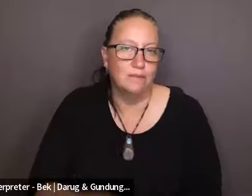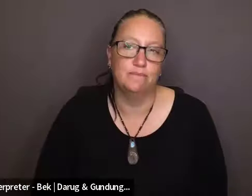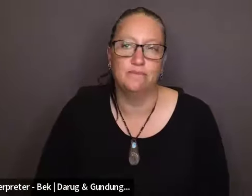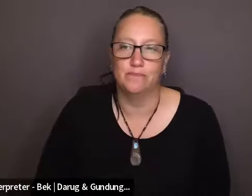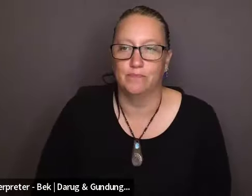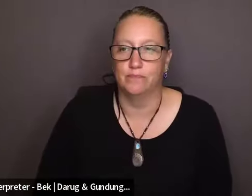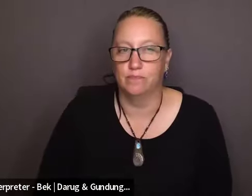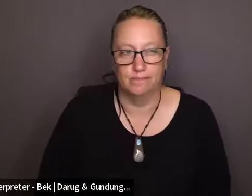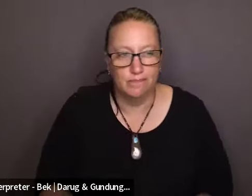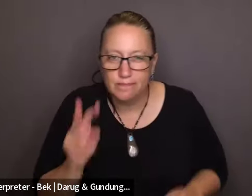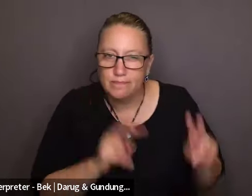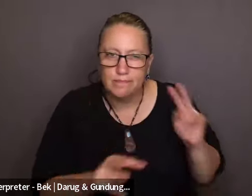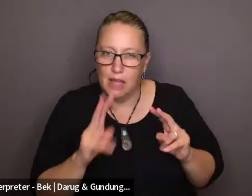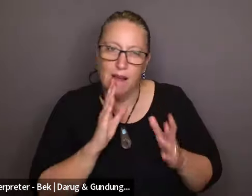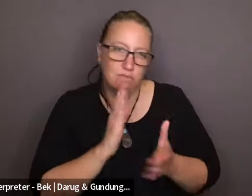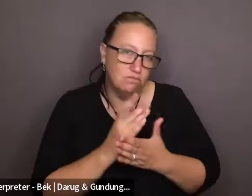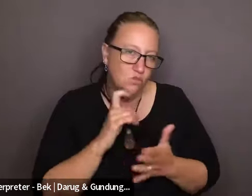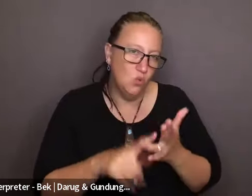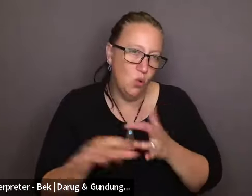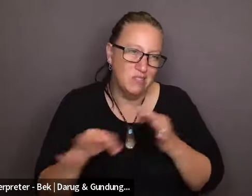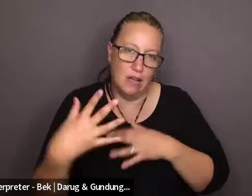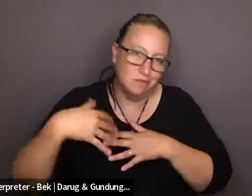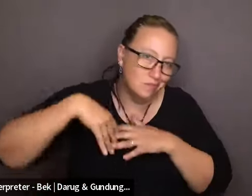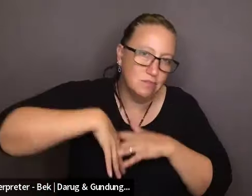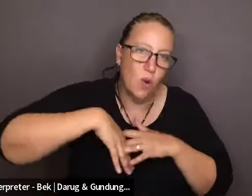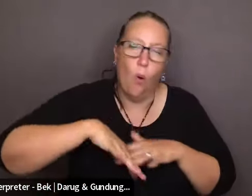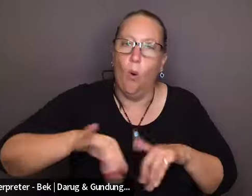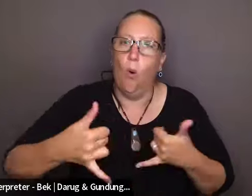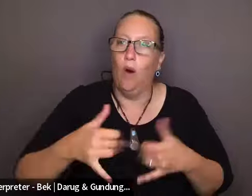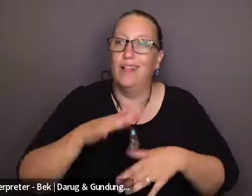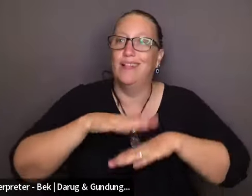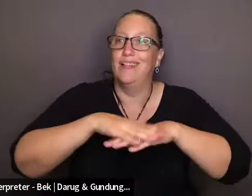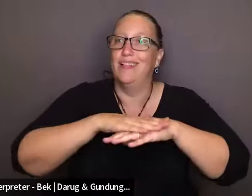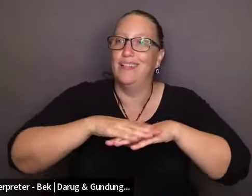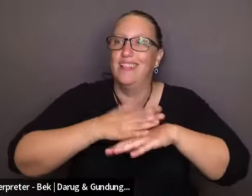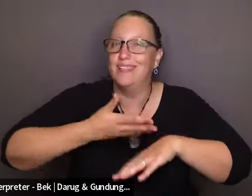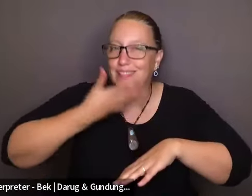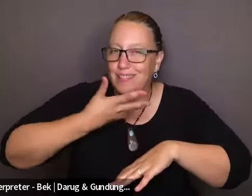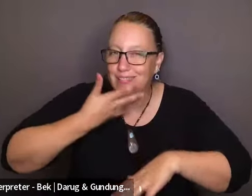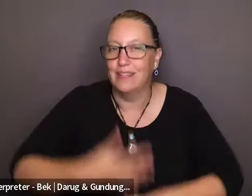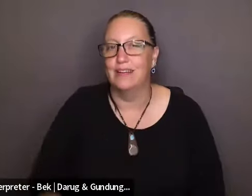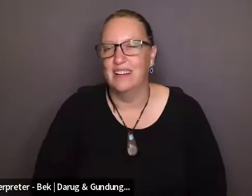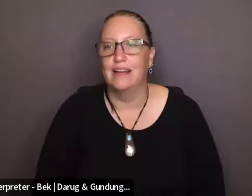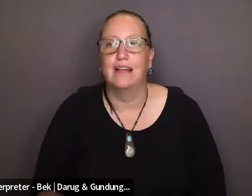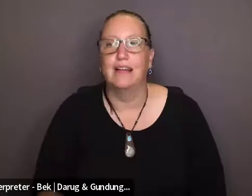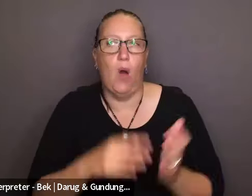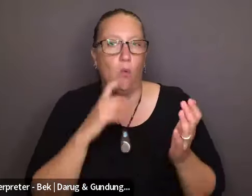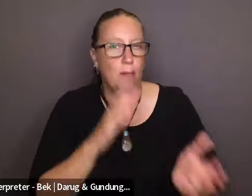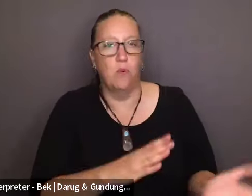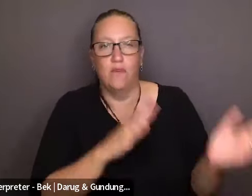that? Because these are signals that the reviewers will be looking for when they assess whether co-design is